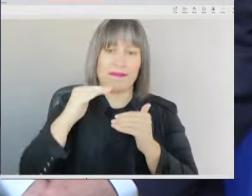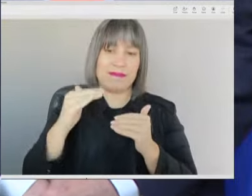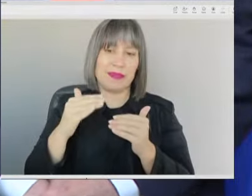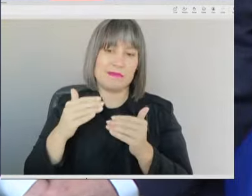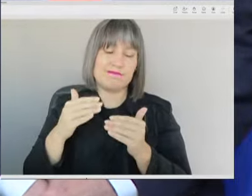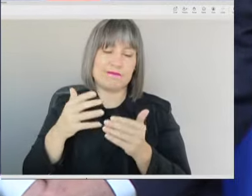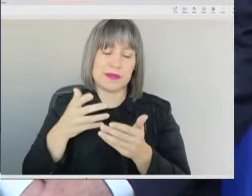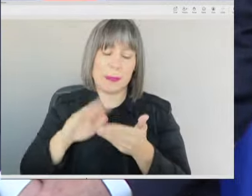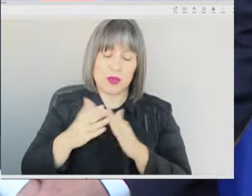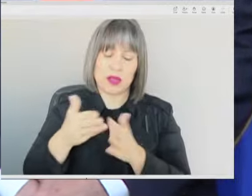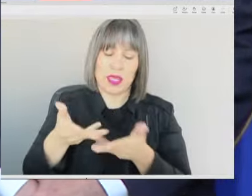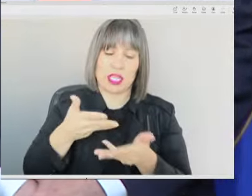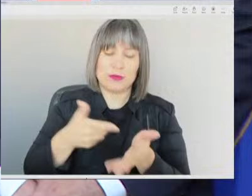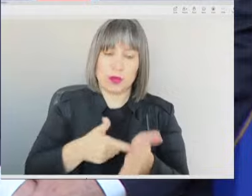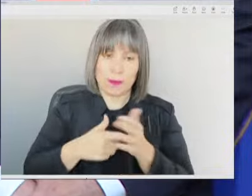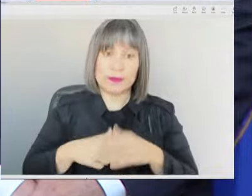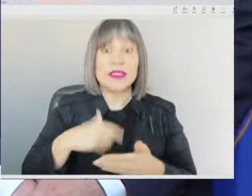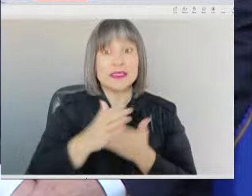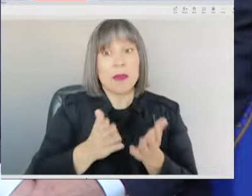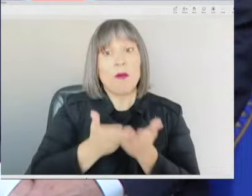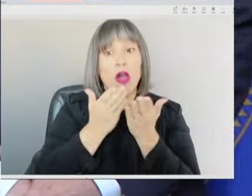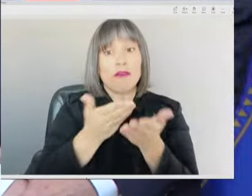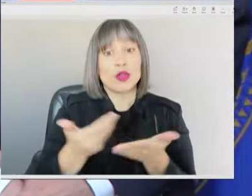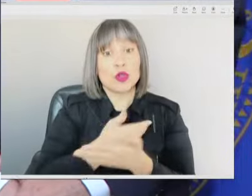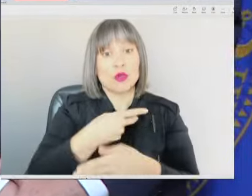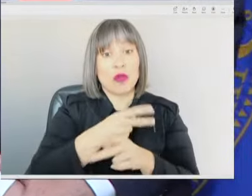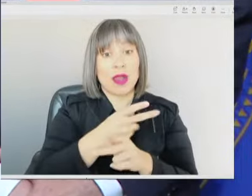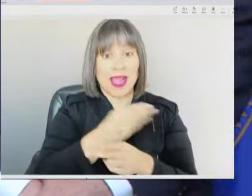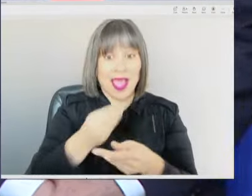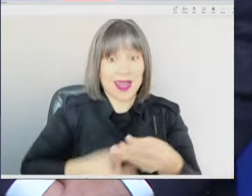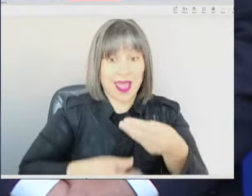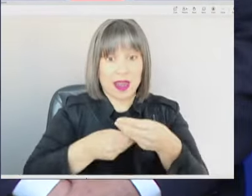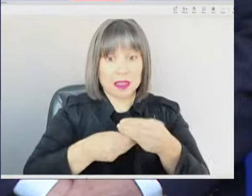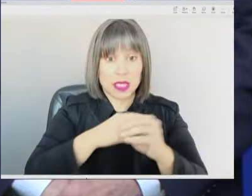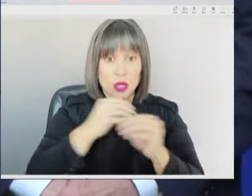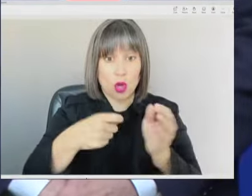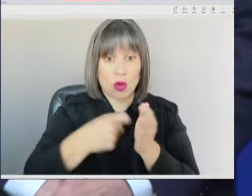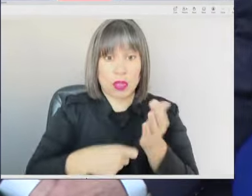Some offered new products and add-ons at no cost to support program integrity efforts,